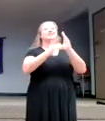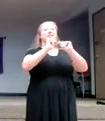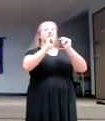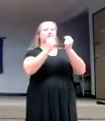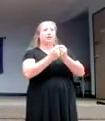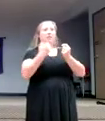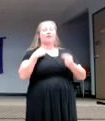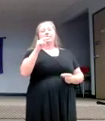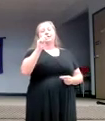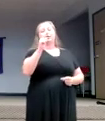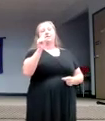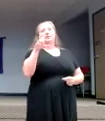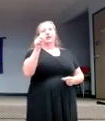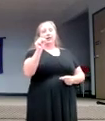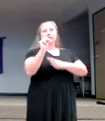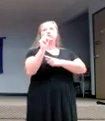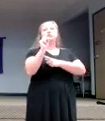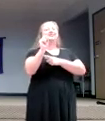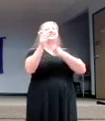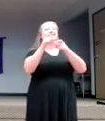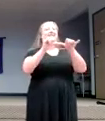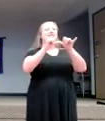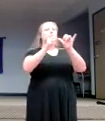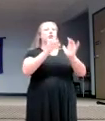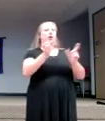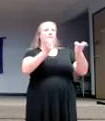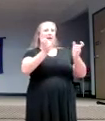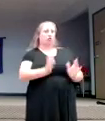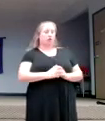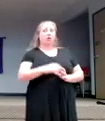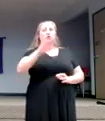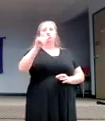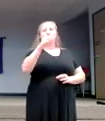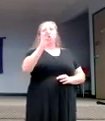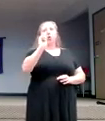we have Nelson Nuezca, who is our engineering manager. We have Joe McGee here with me, who's